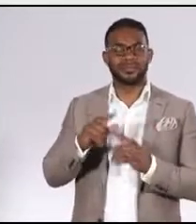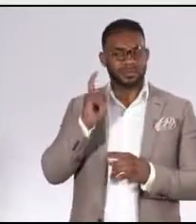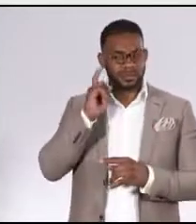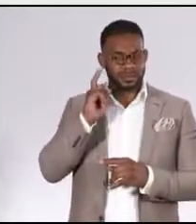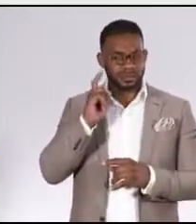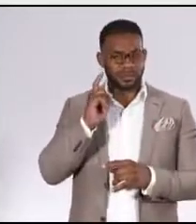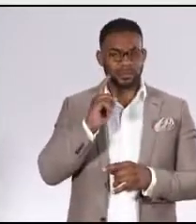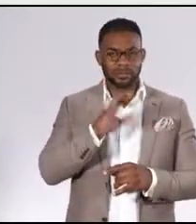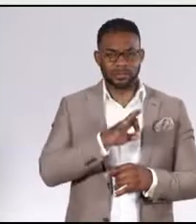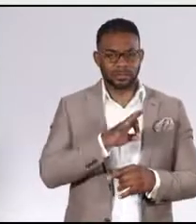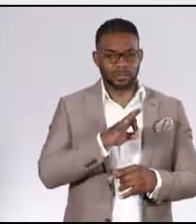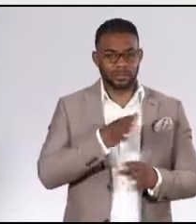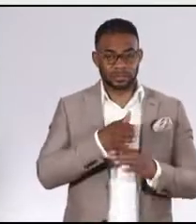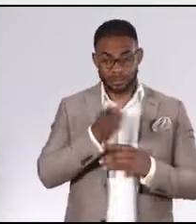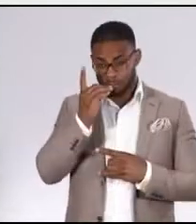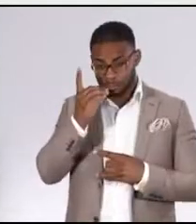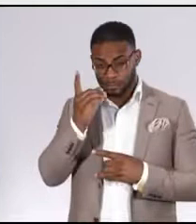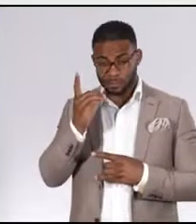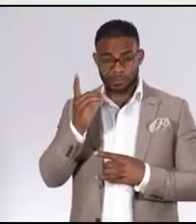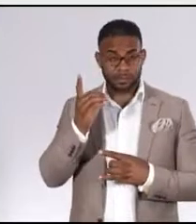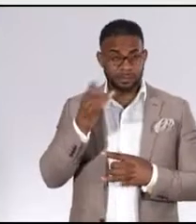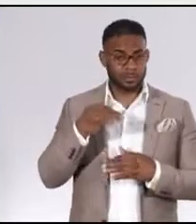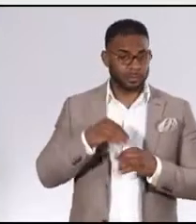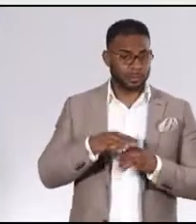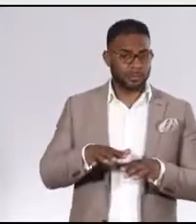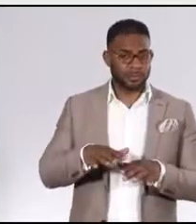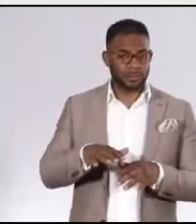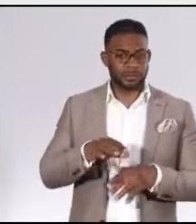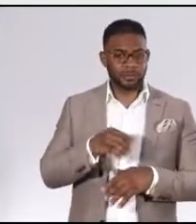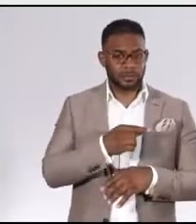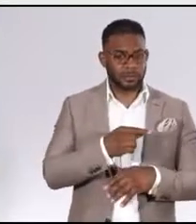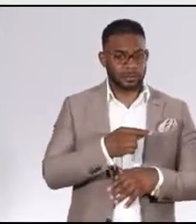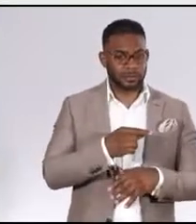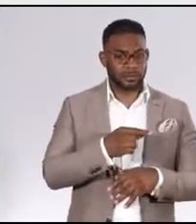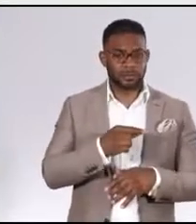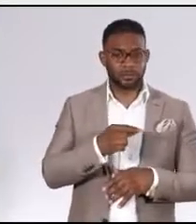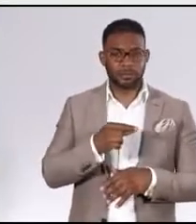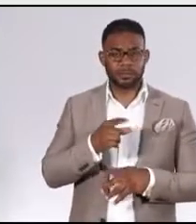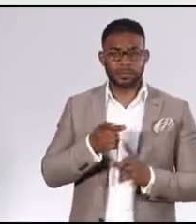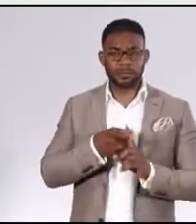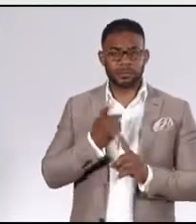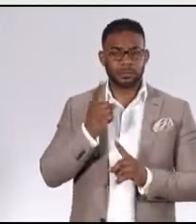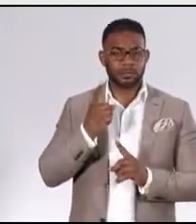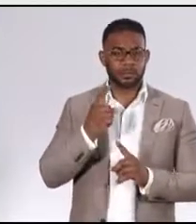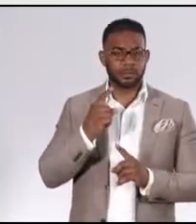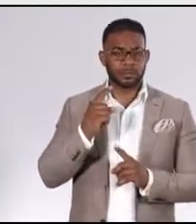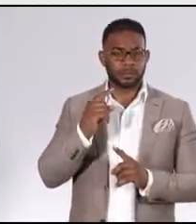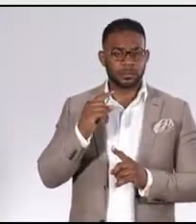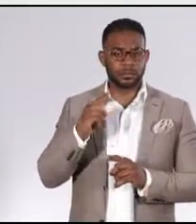f after a disease or virus, g autoimmune disease. H